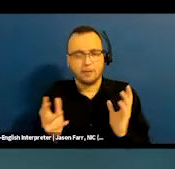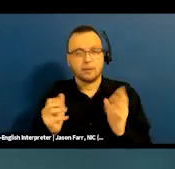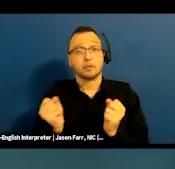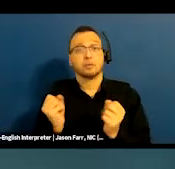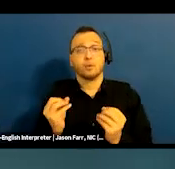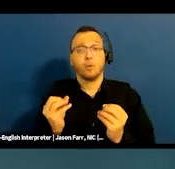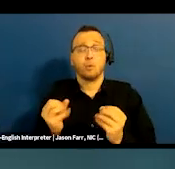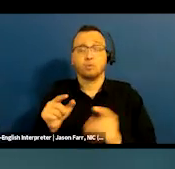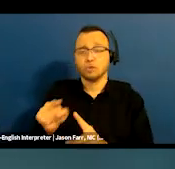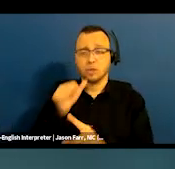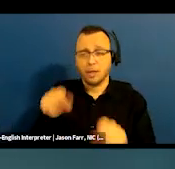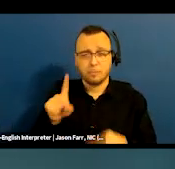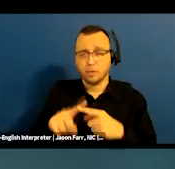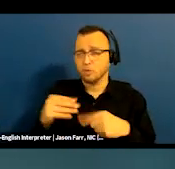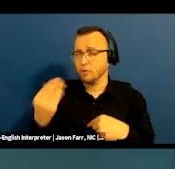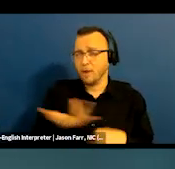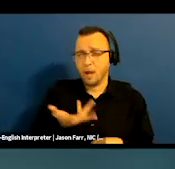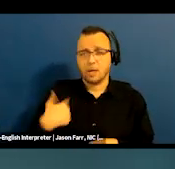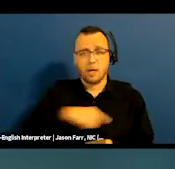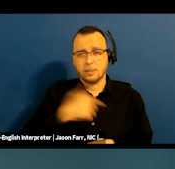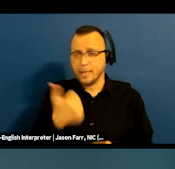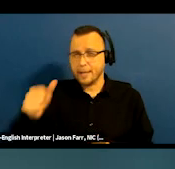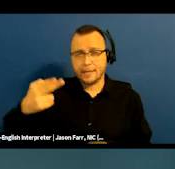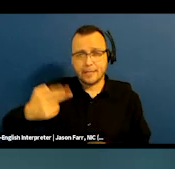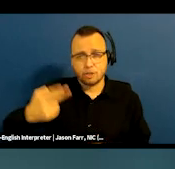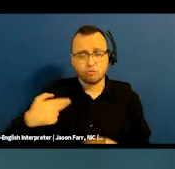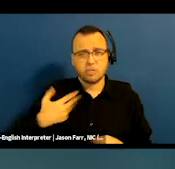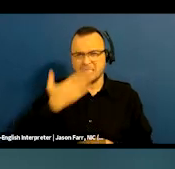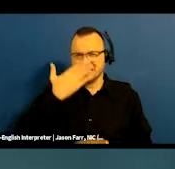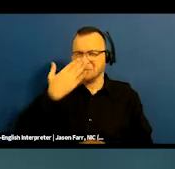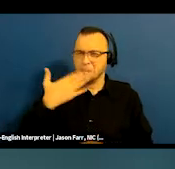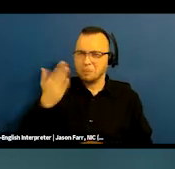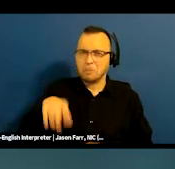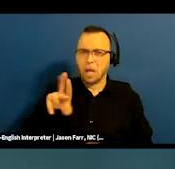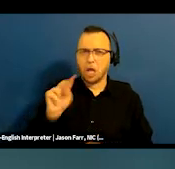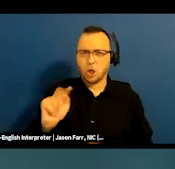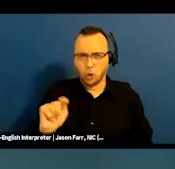She lived in a residential setting, and she basically came in very, very agitated.